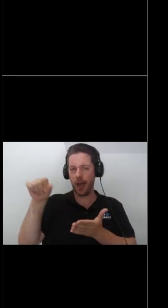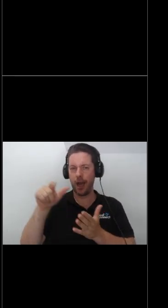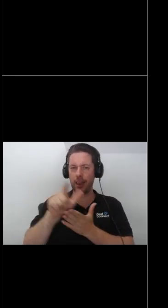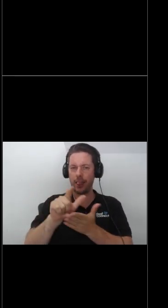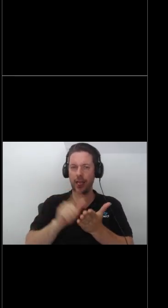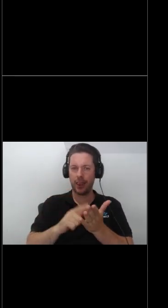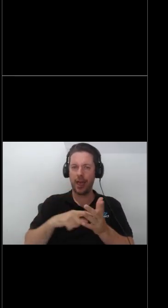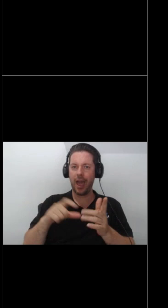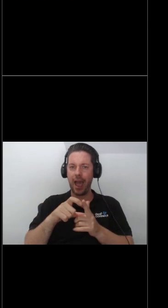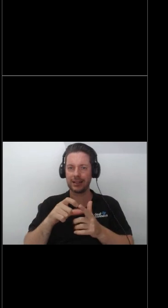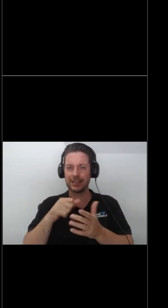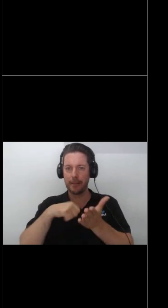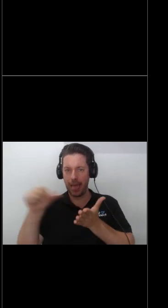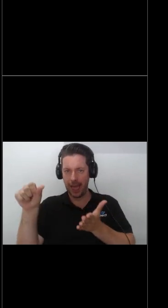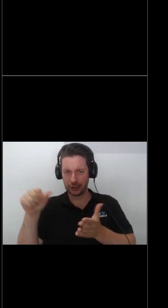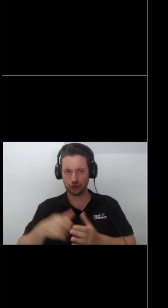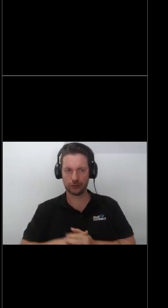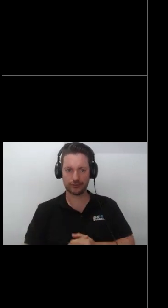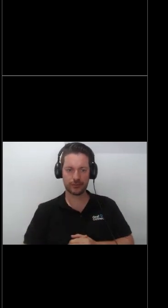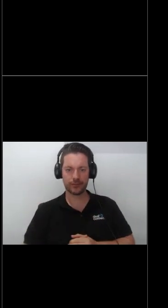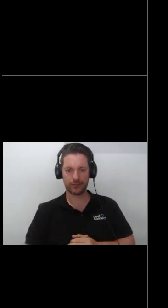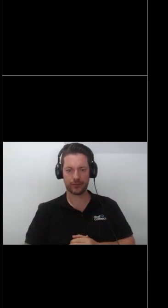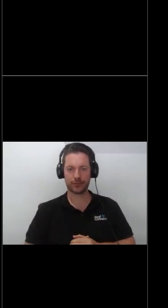obviously legal represents and legal aid